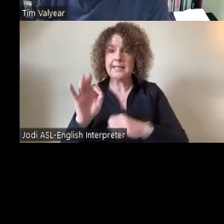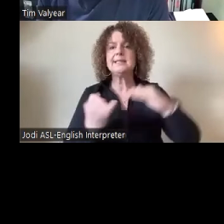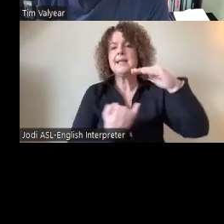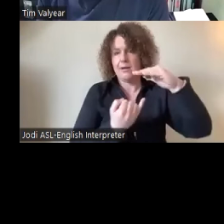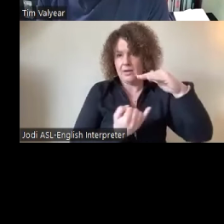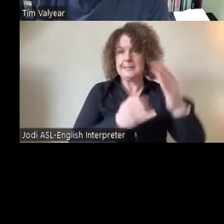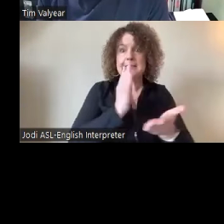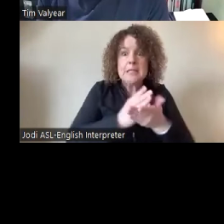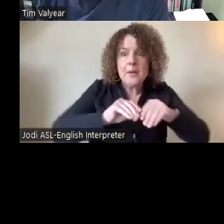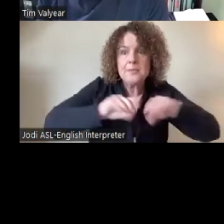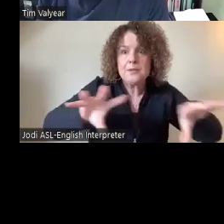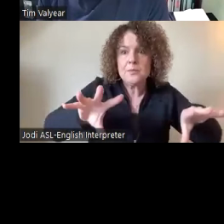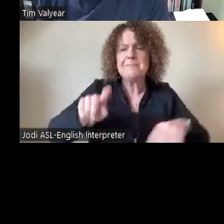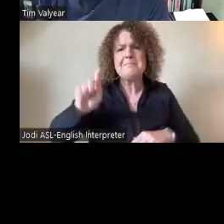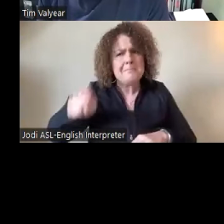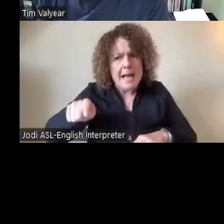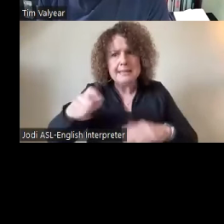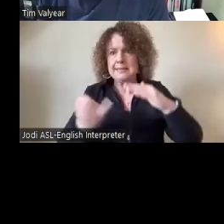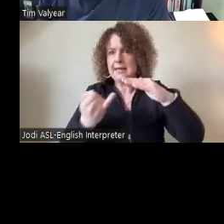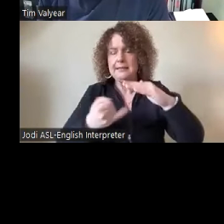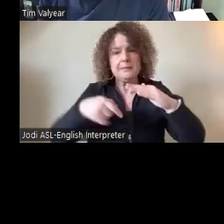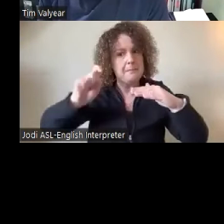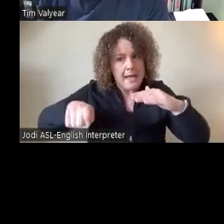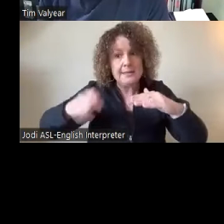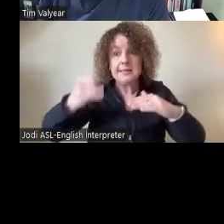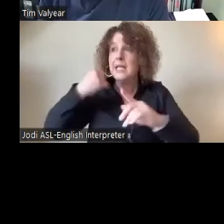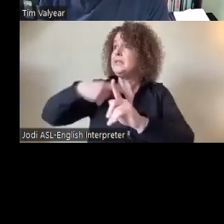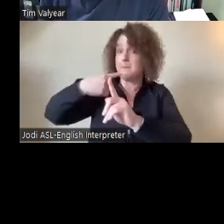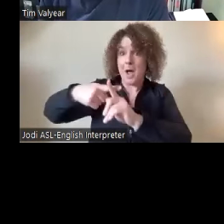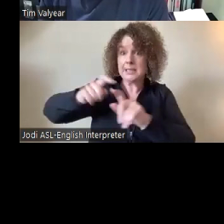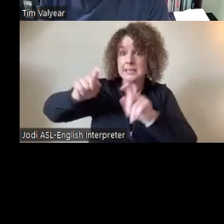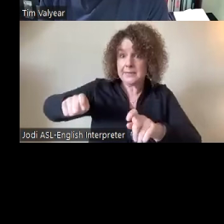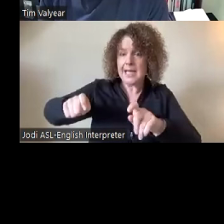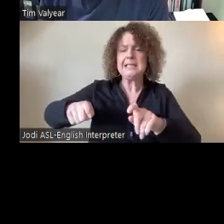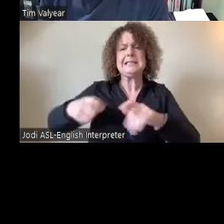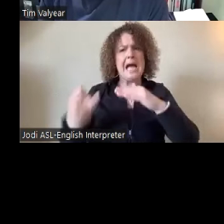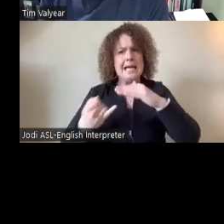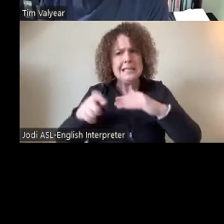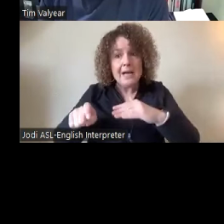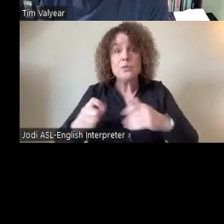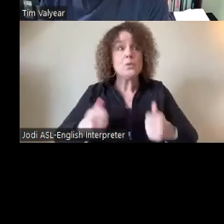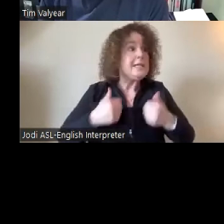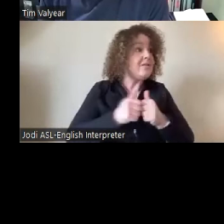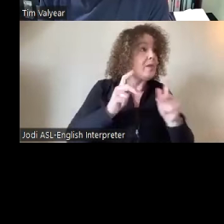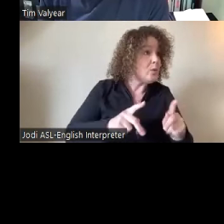that image that I talked about earlier. But if you have COVID-19, isolating will stop the spread of the virus.